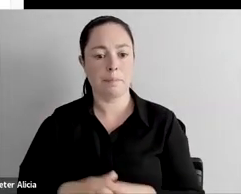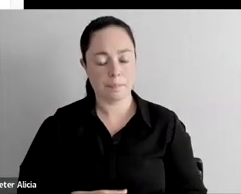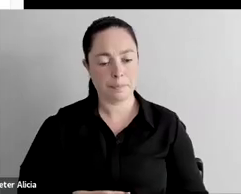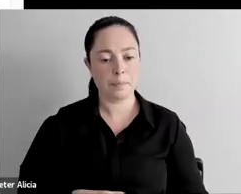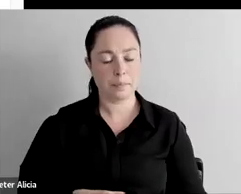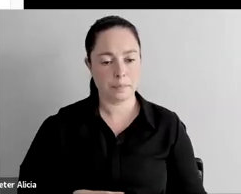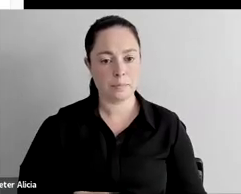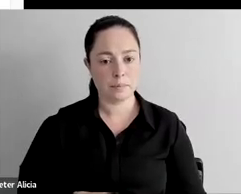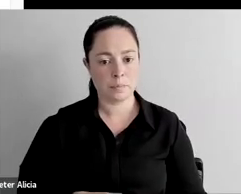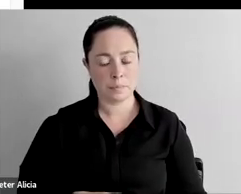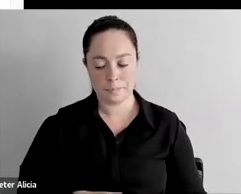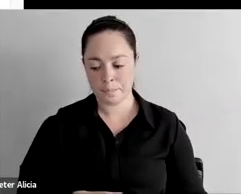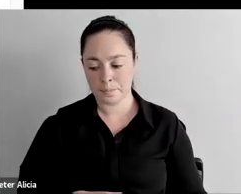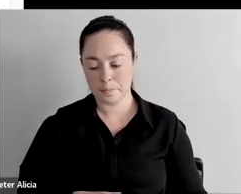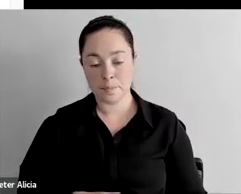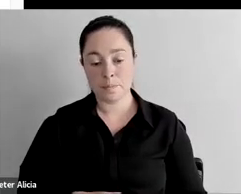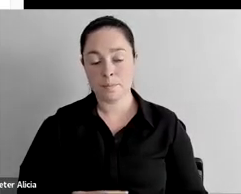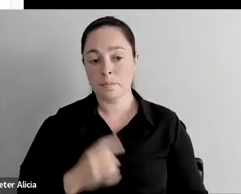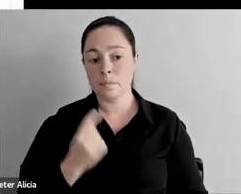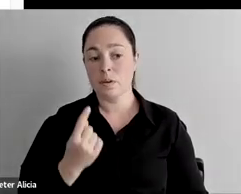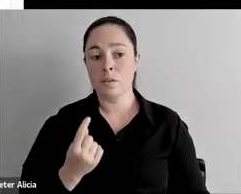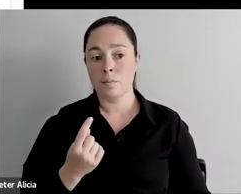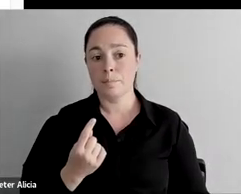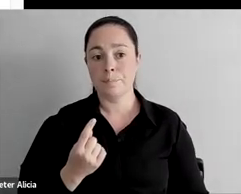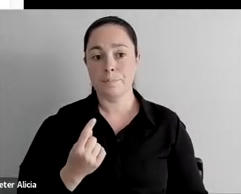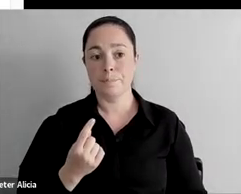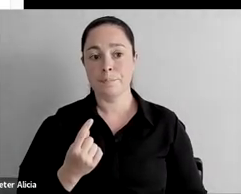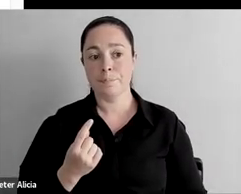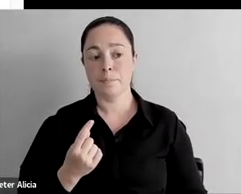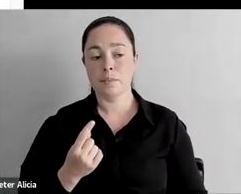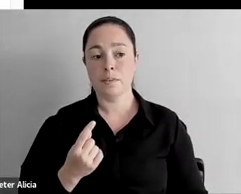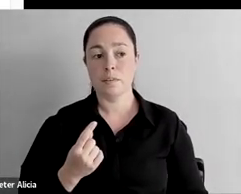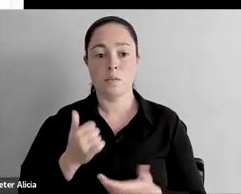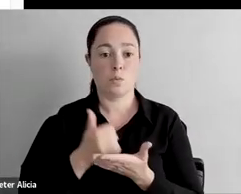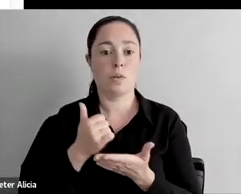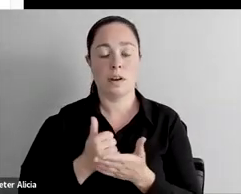I think that one really helpful way to think